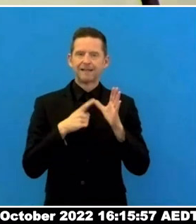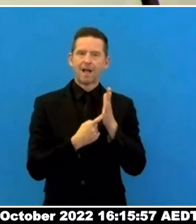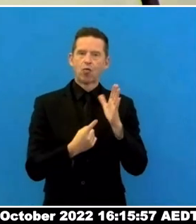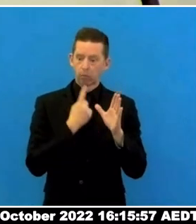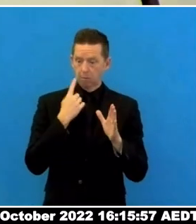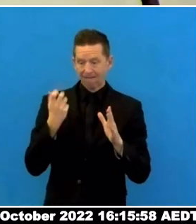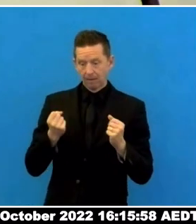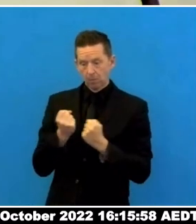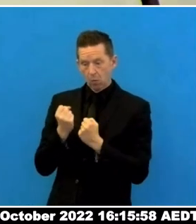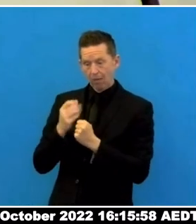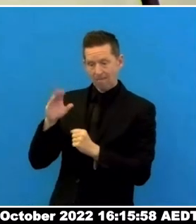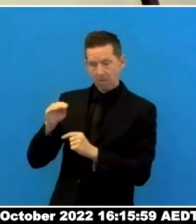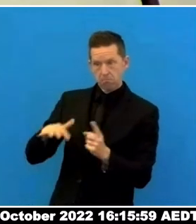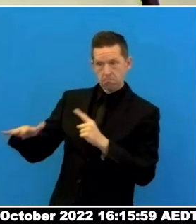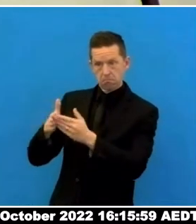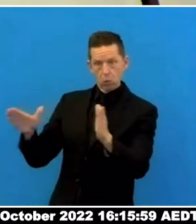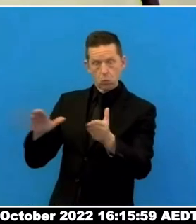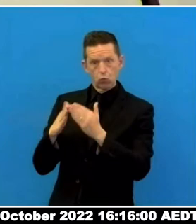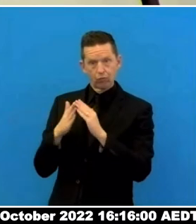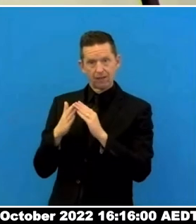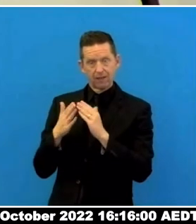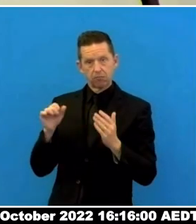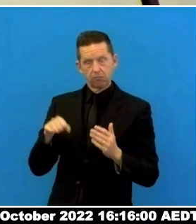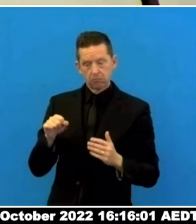but the problem is that the community need to find out.